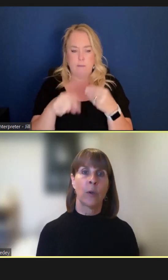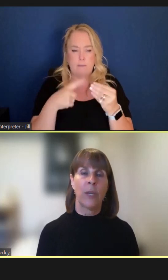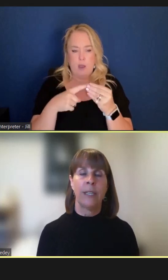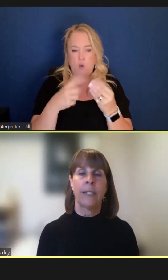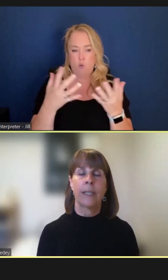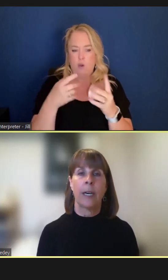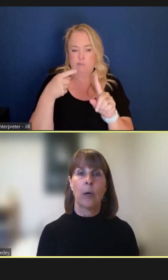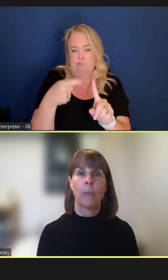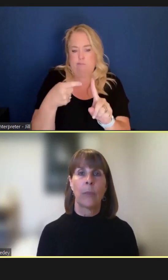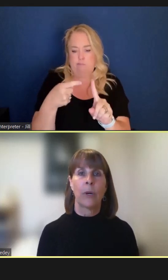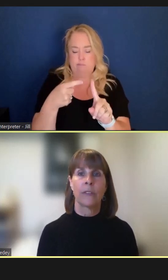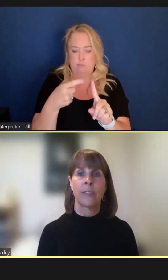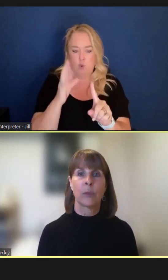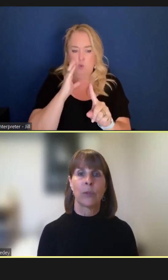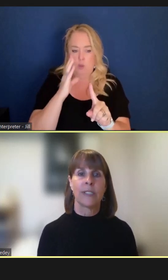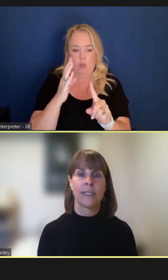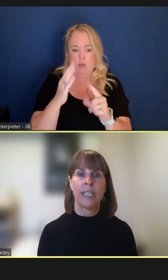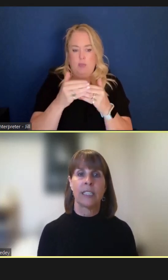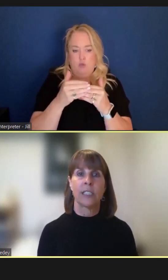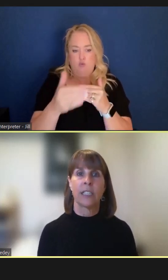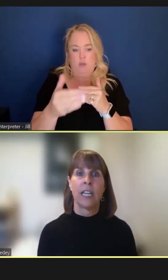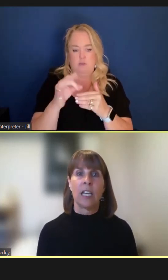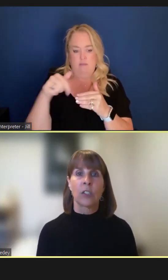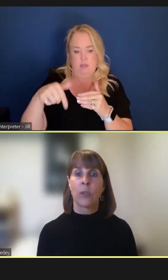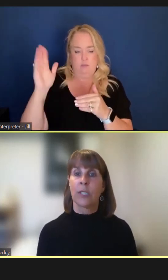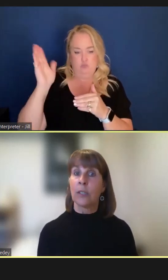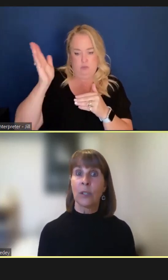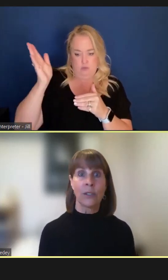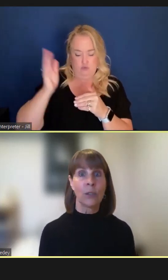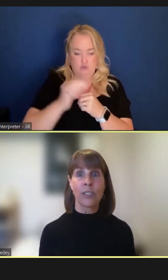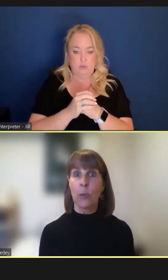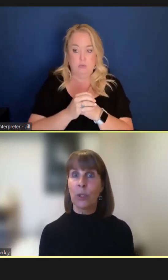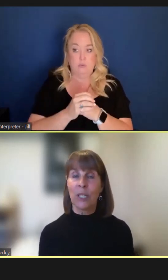remaining uh part of this presentation so we're going to look at those wh